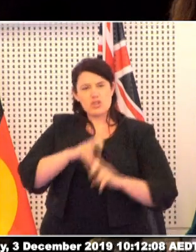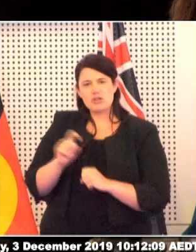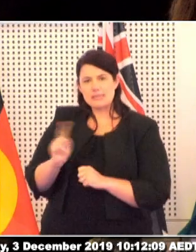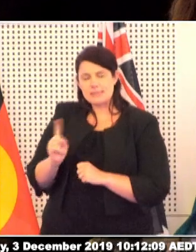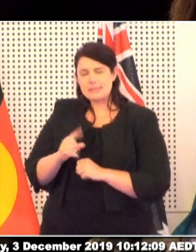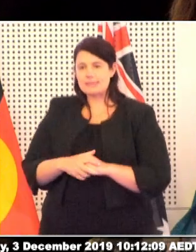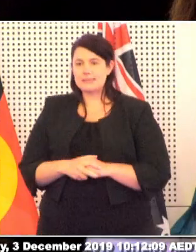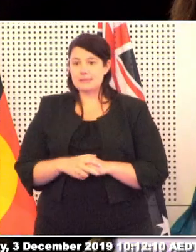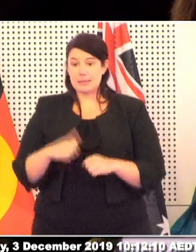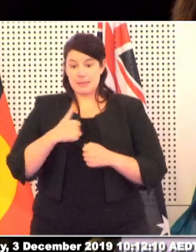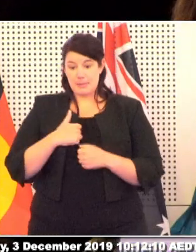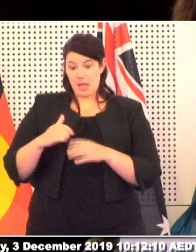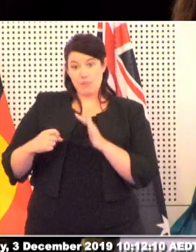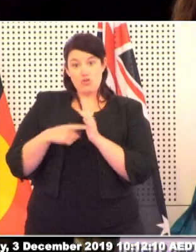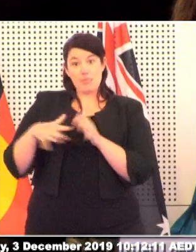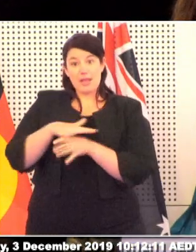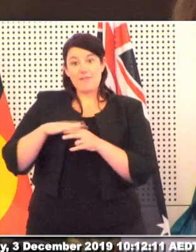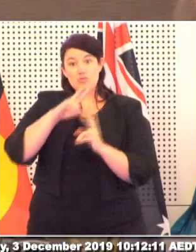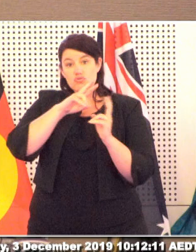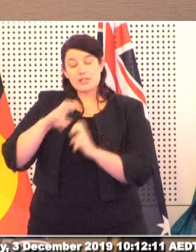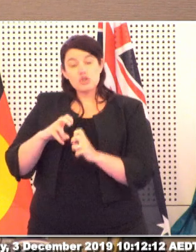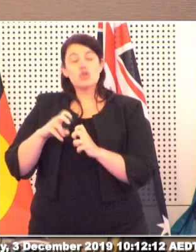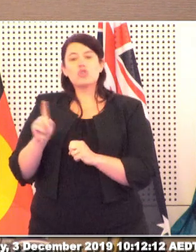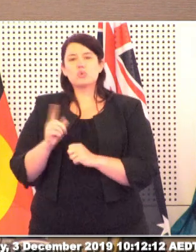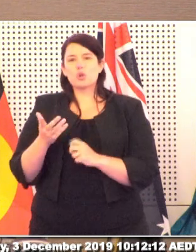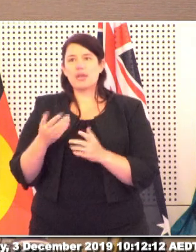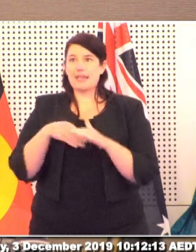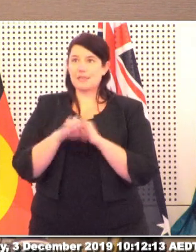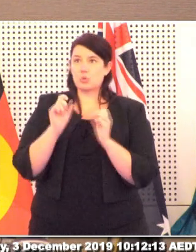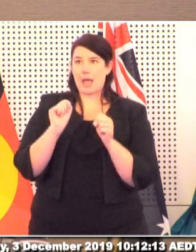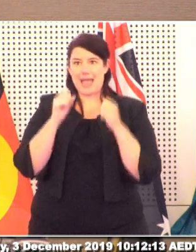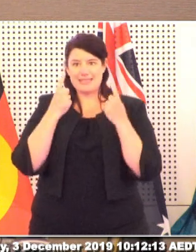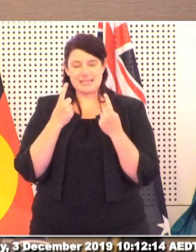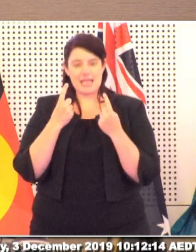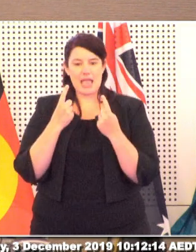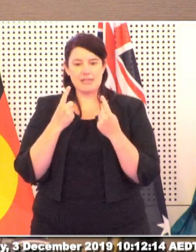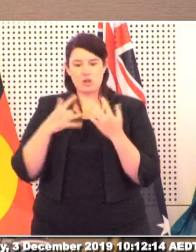My primary area of research is in understanding the social geography of